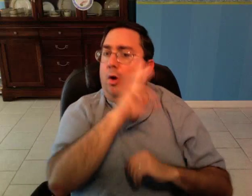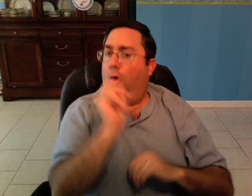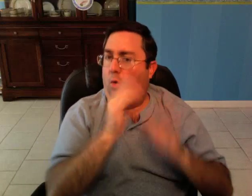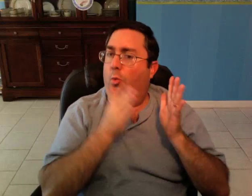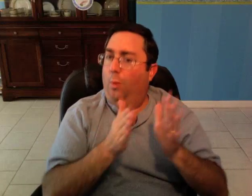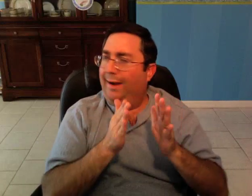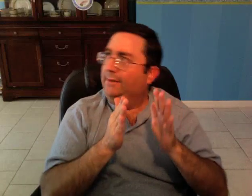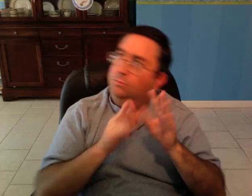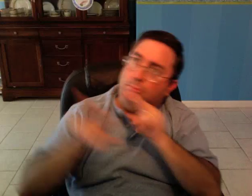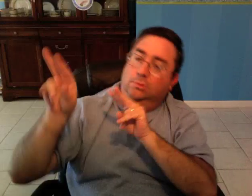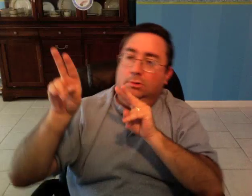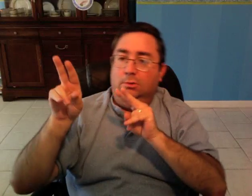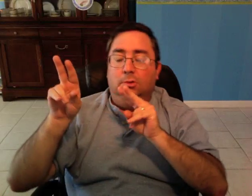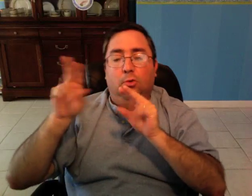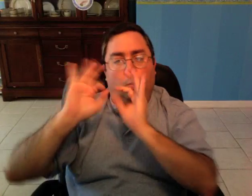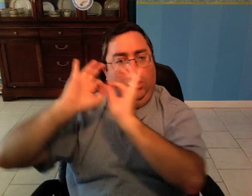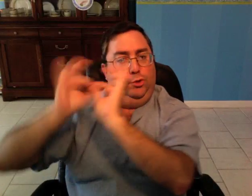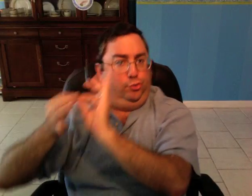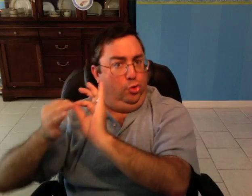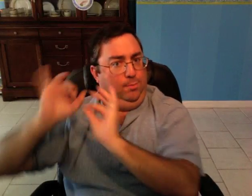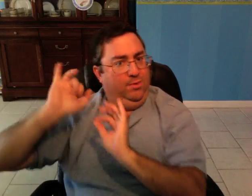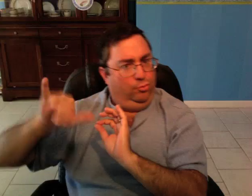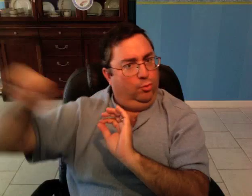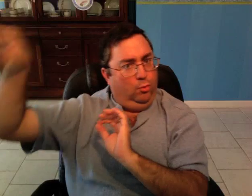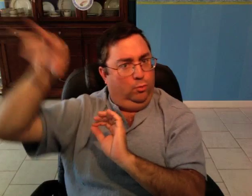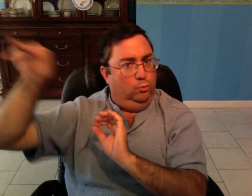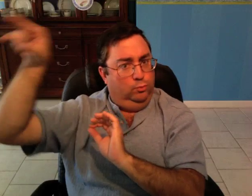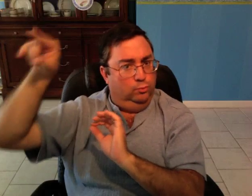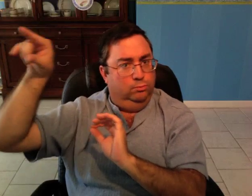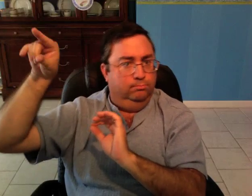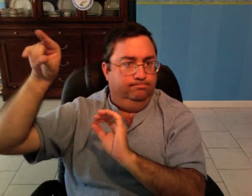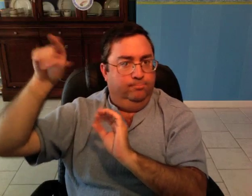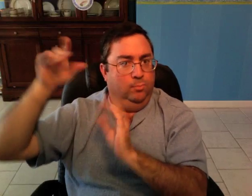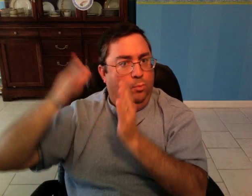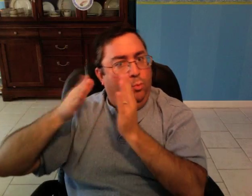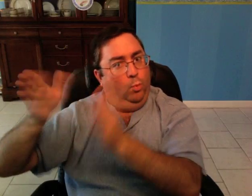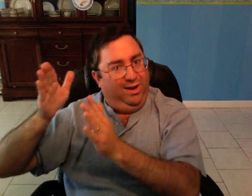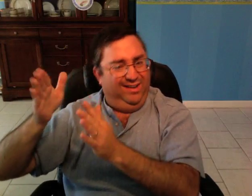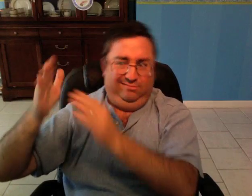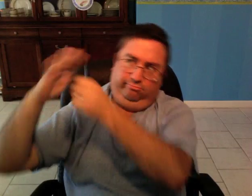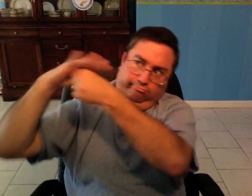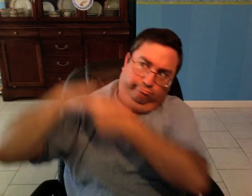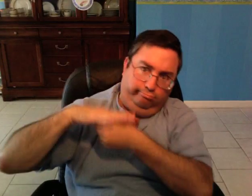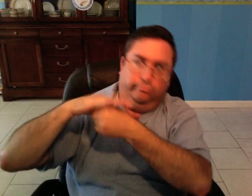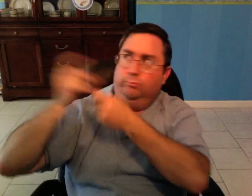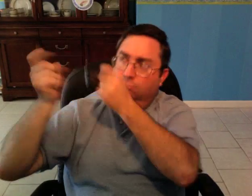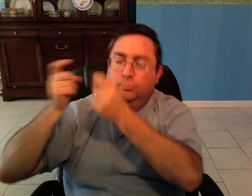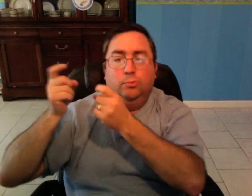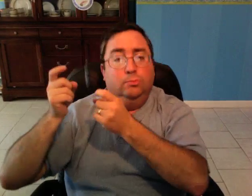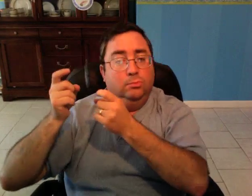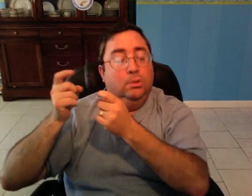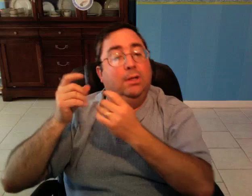The group develops their own way of INTERPRETING that political reality and oppressive systems.